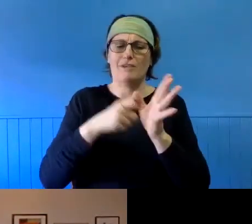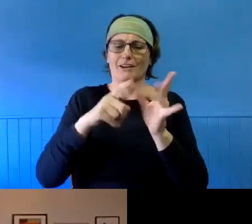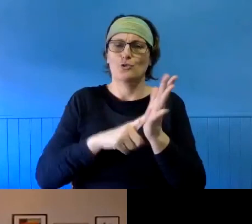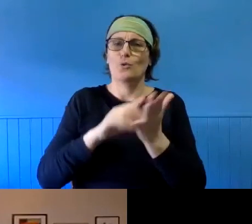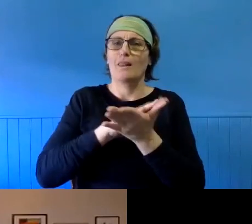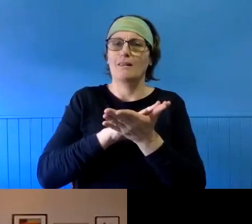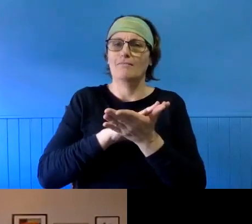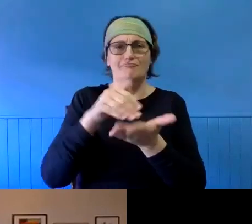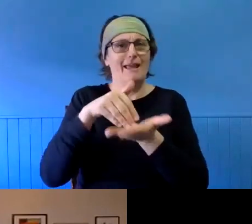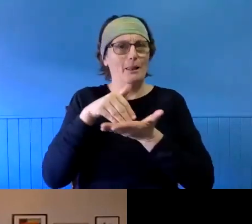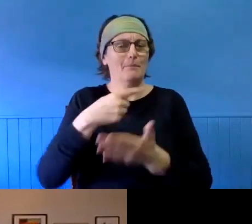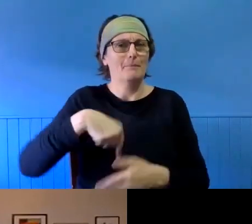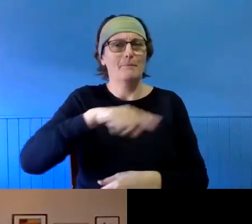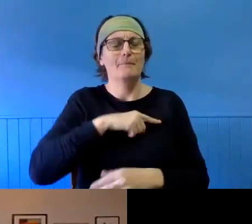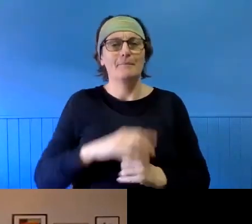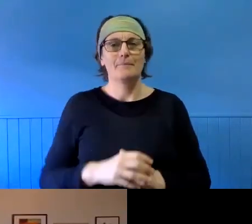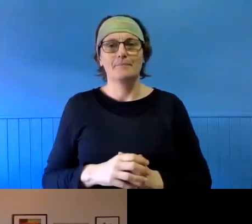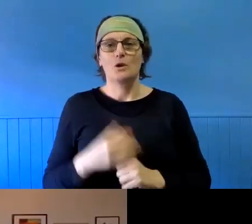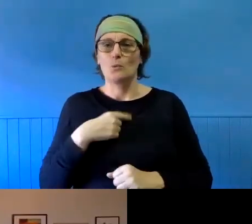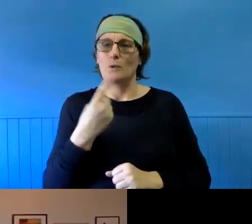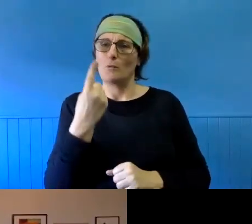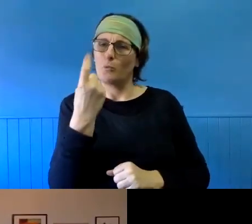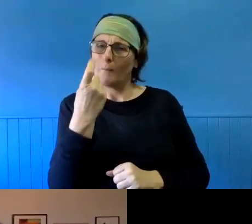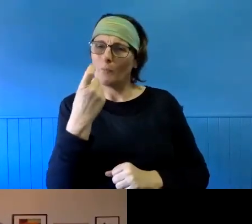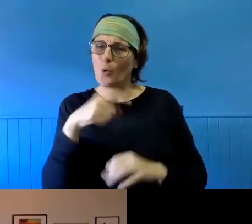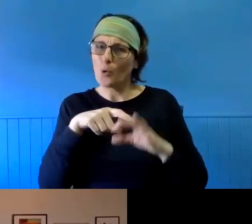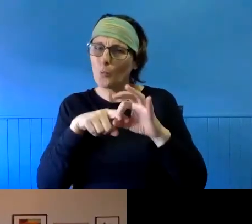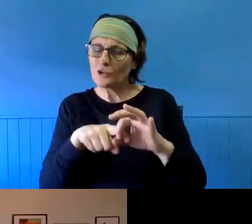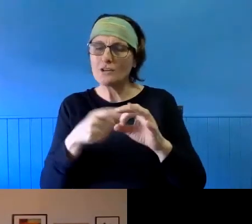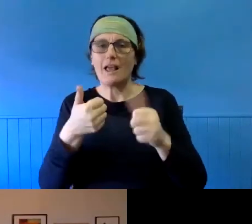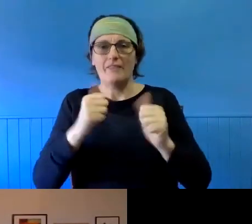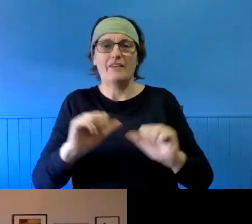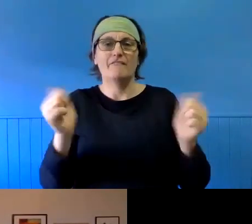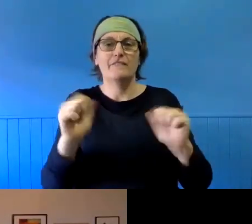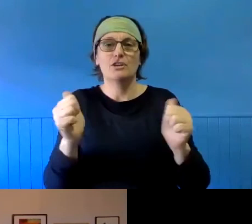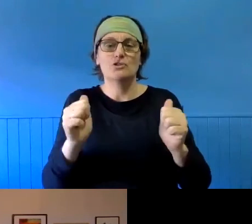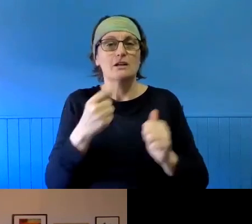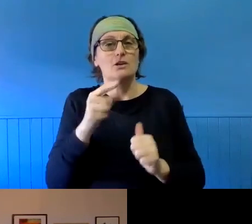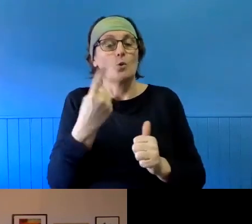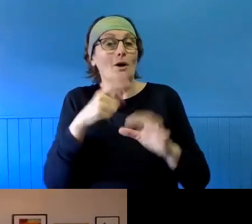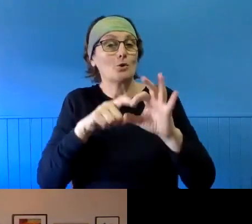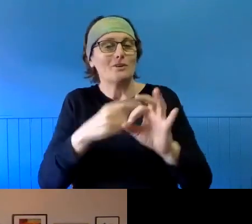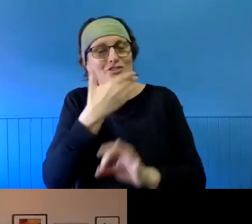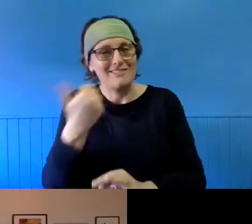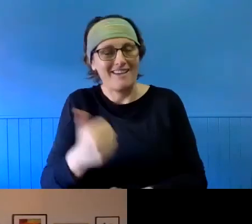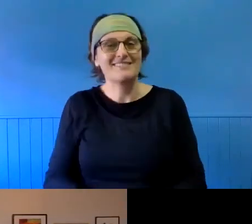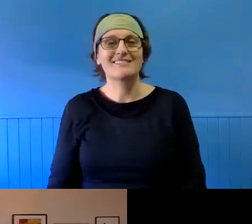We have time for one more before we wrap up, a nice one to finish."